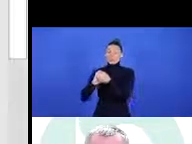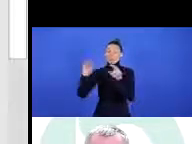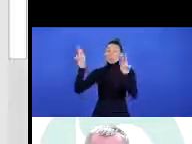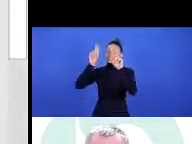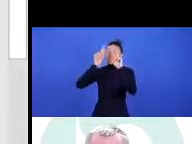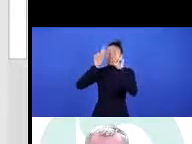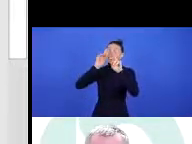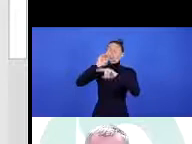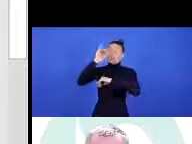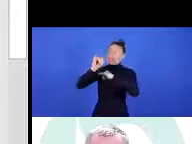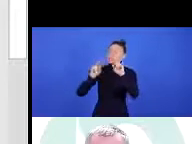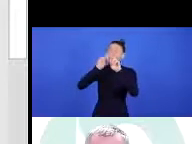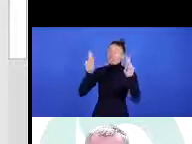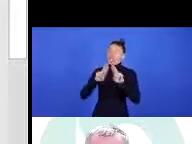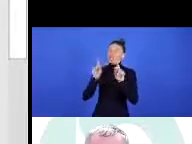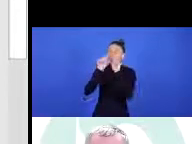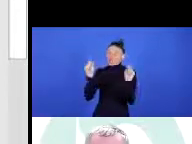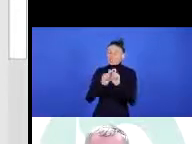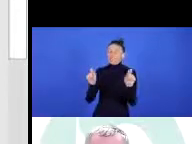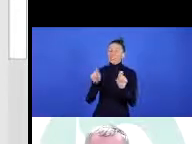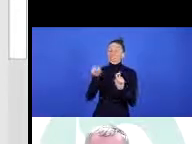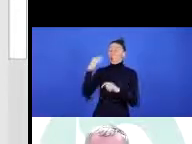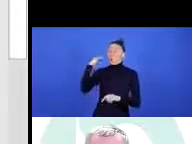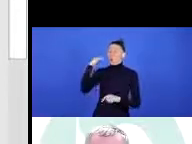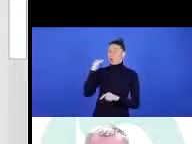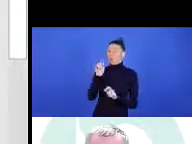organization, the international federation of hard-of-hearing people